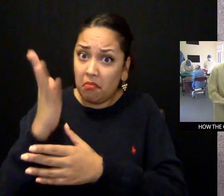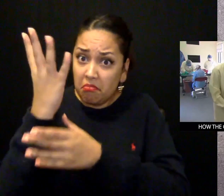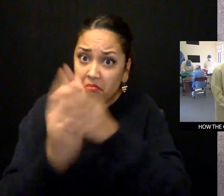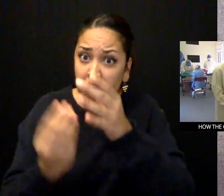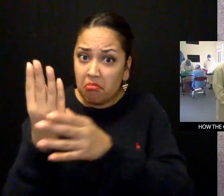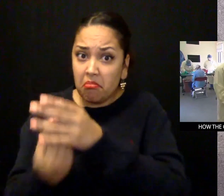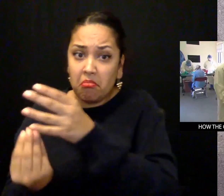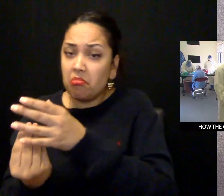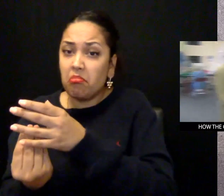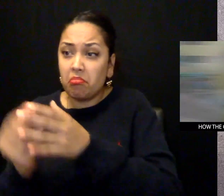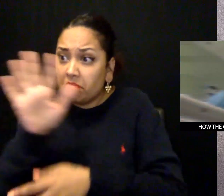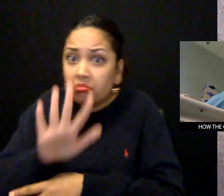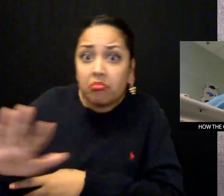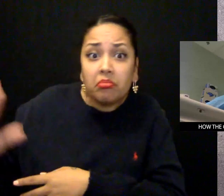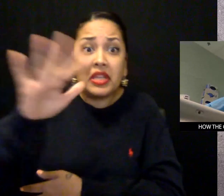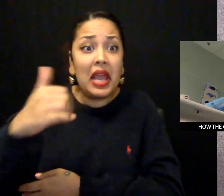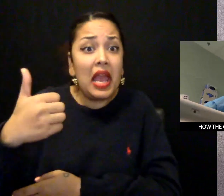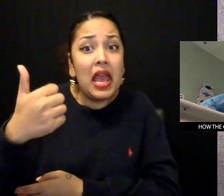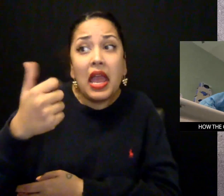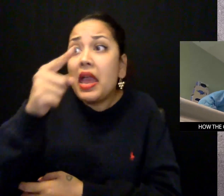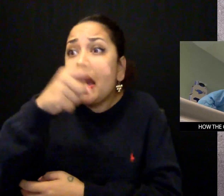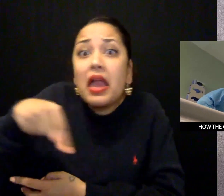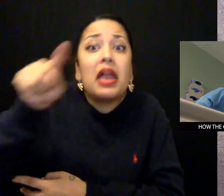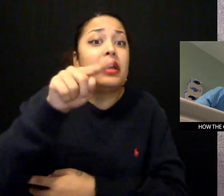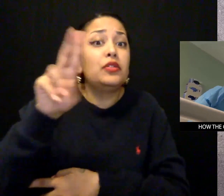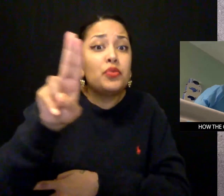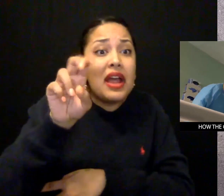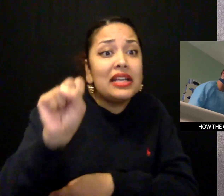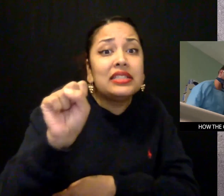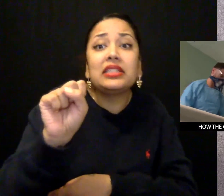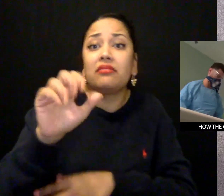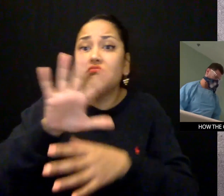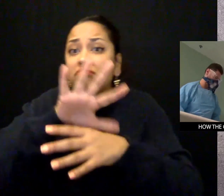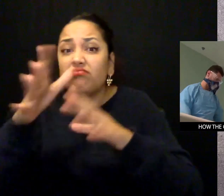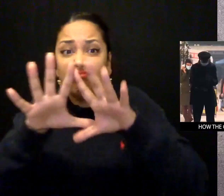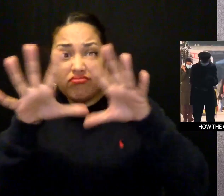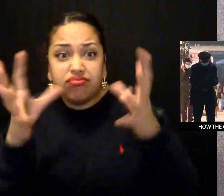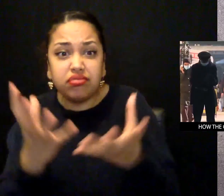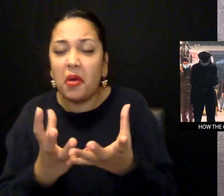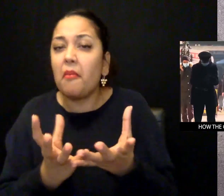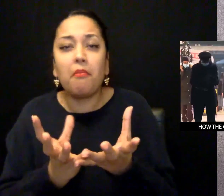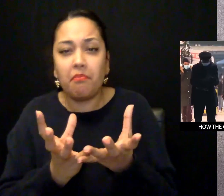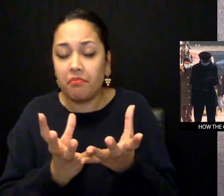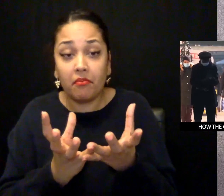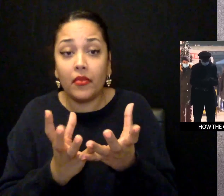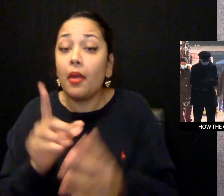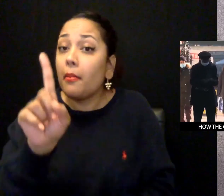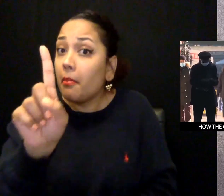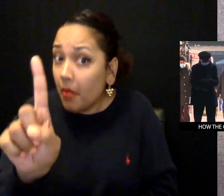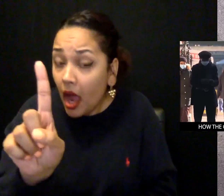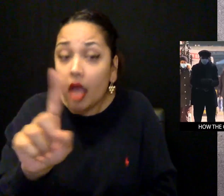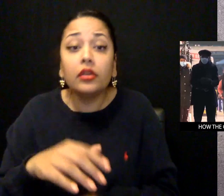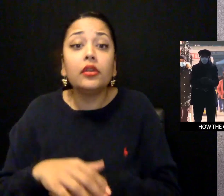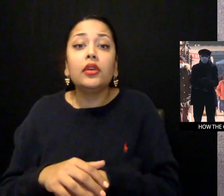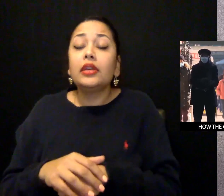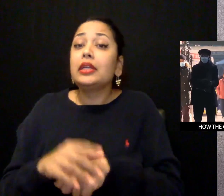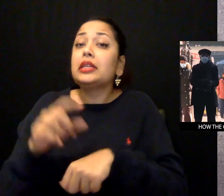it's highly unlikely Covid 19 will ever go away completely in the US or across the globe